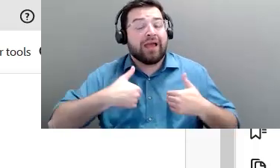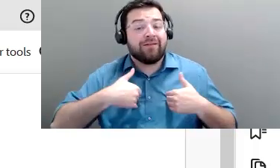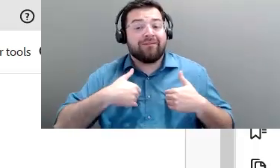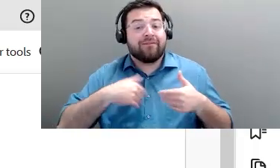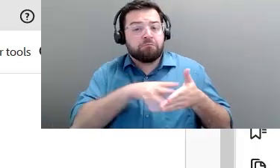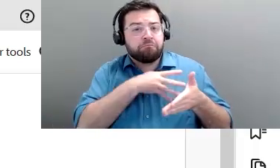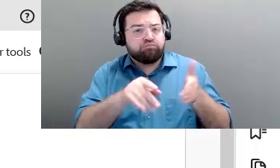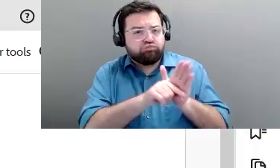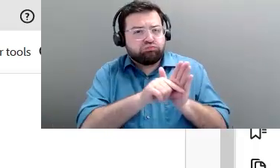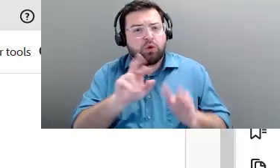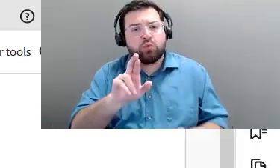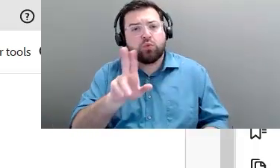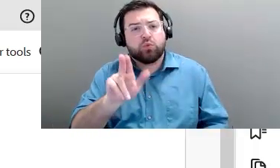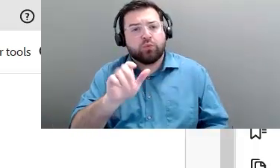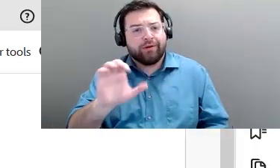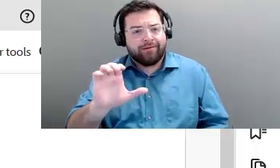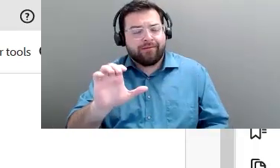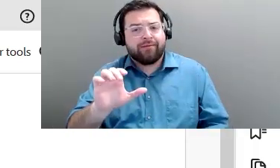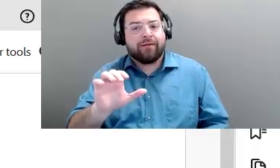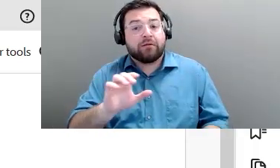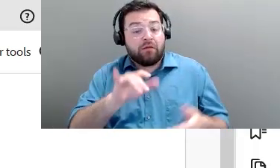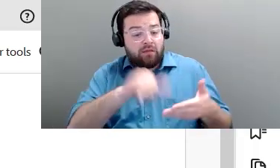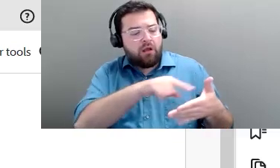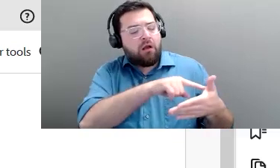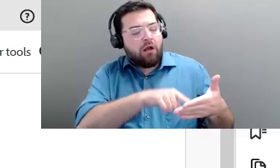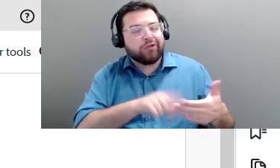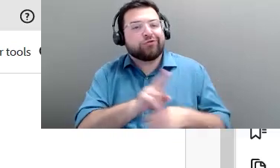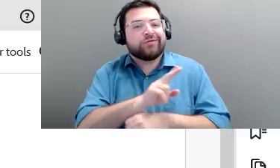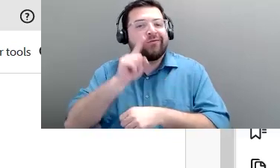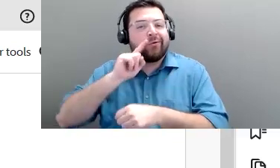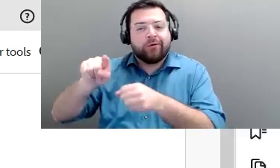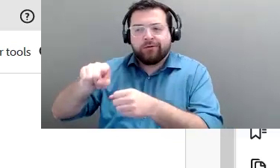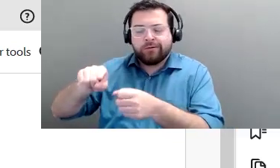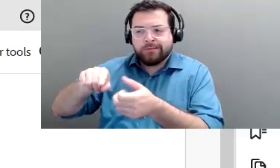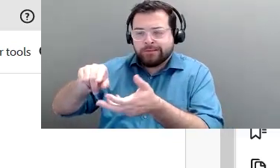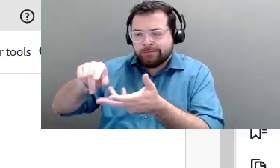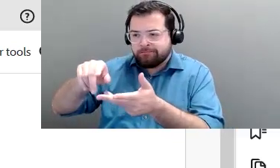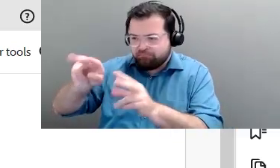and you're using that to score the assignments,